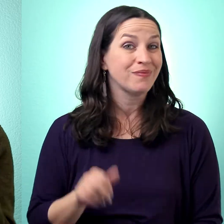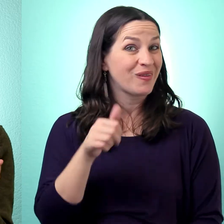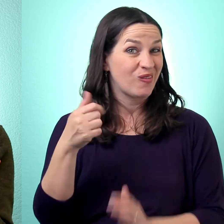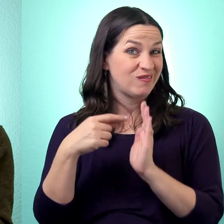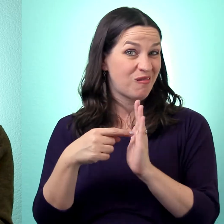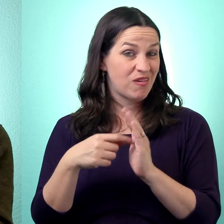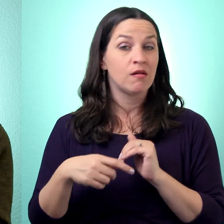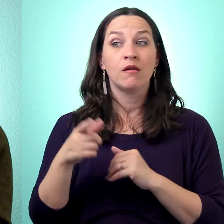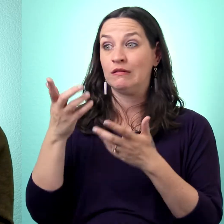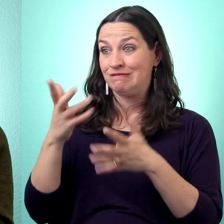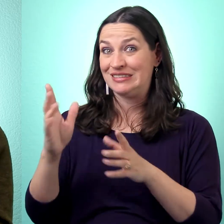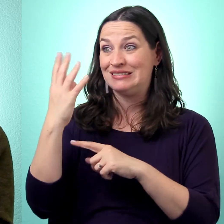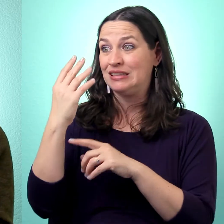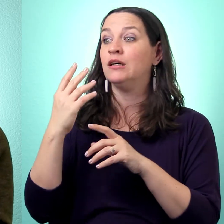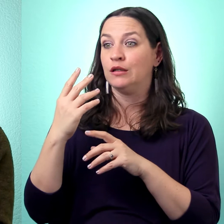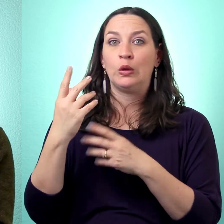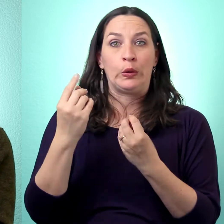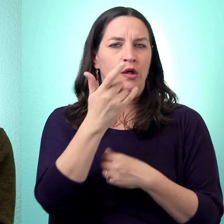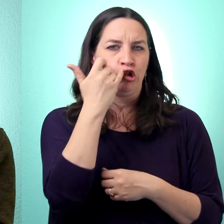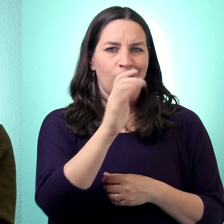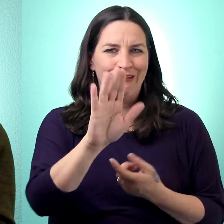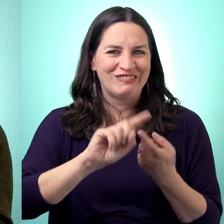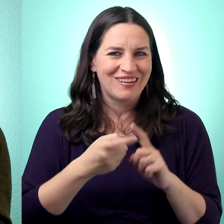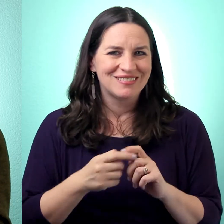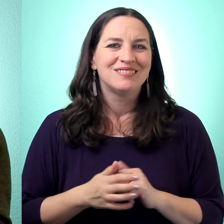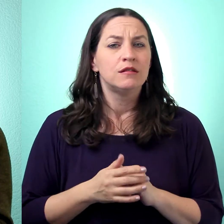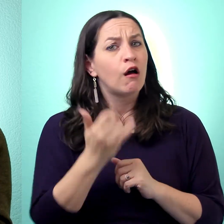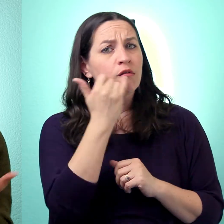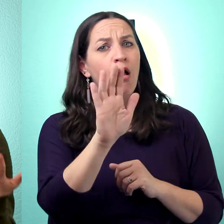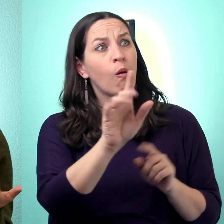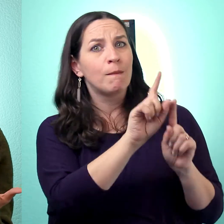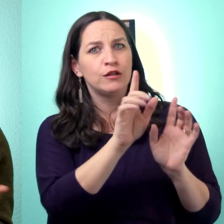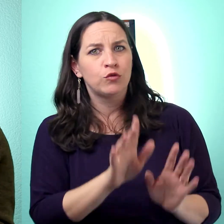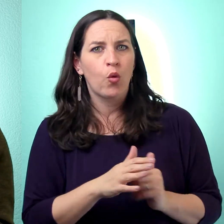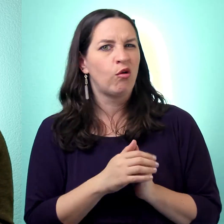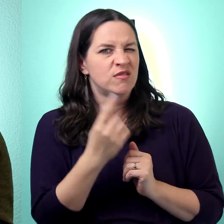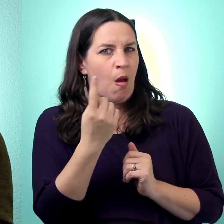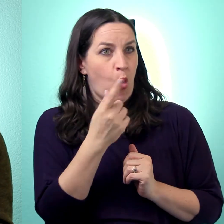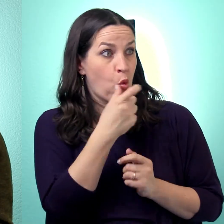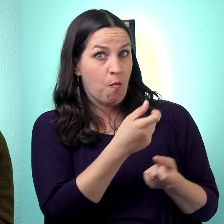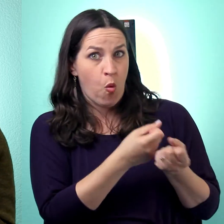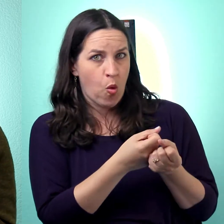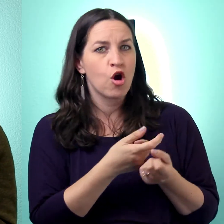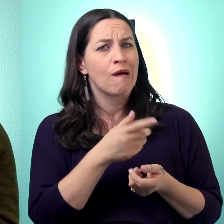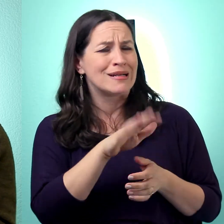Then it's really great to maybe call up a friend, or mentor, or someone that you really appreciate, or someone that you really love, tell them how you